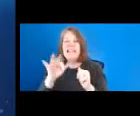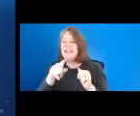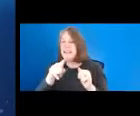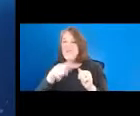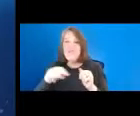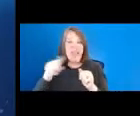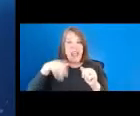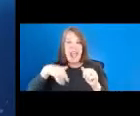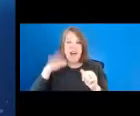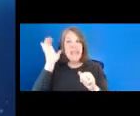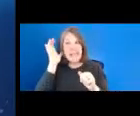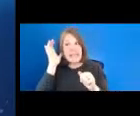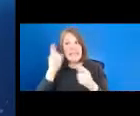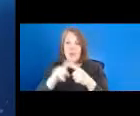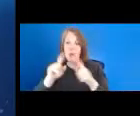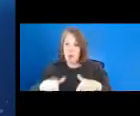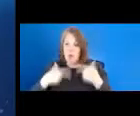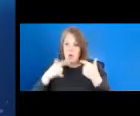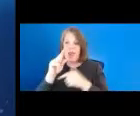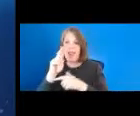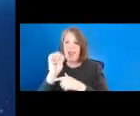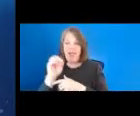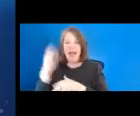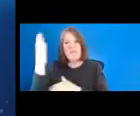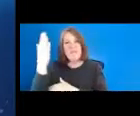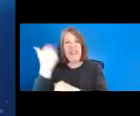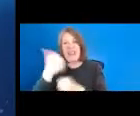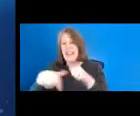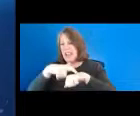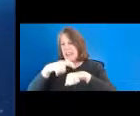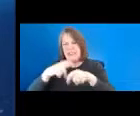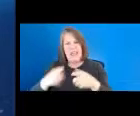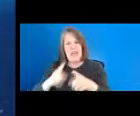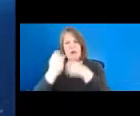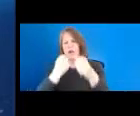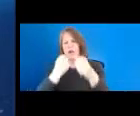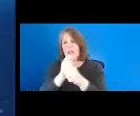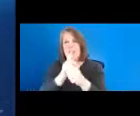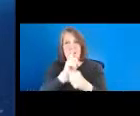to your presentation, any time 16:23:14 of the year, because the gallery